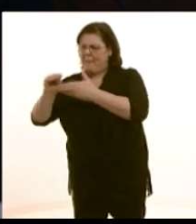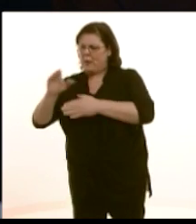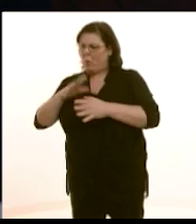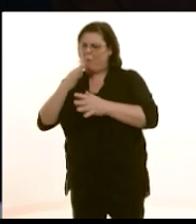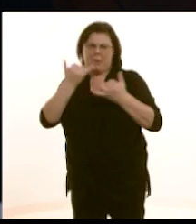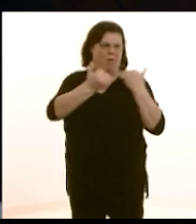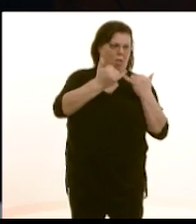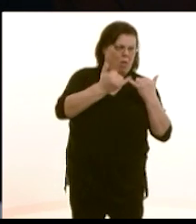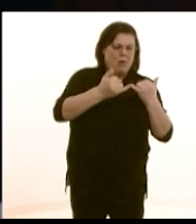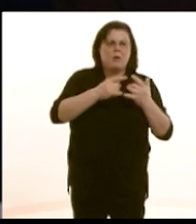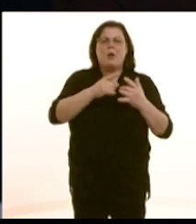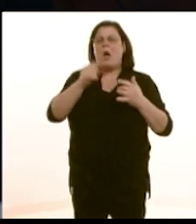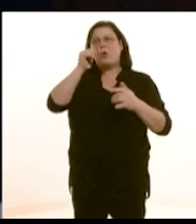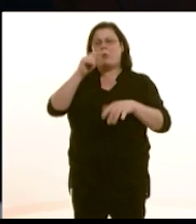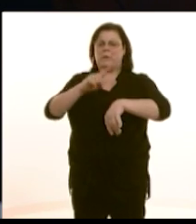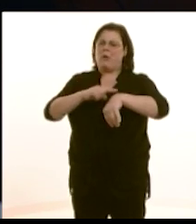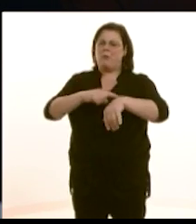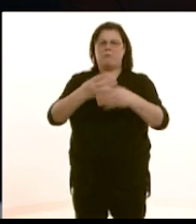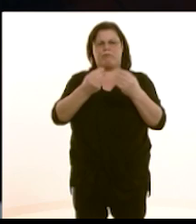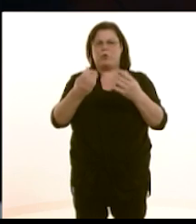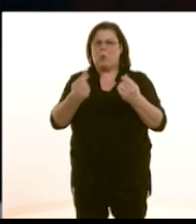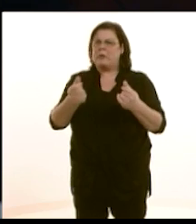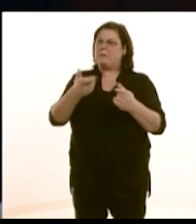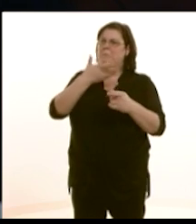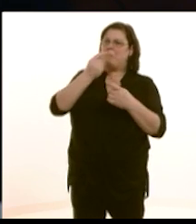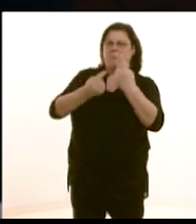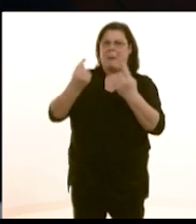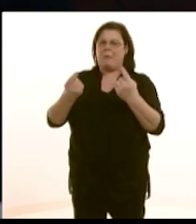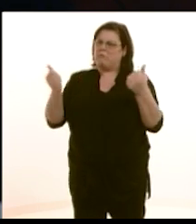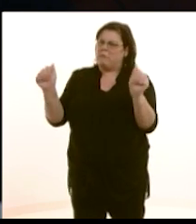time and resources are limited, given the extreme stress that certain farm businesses